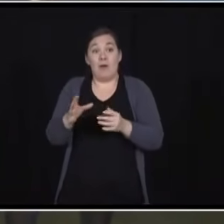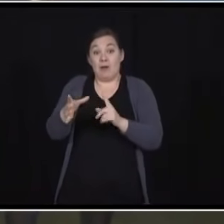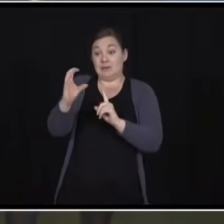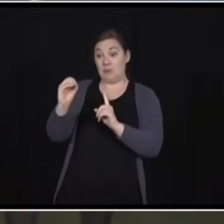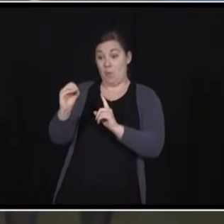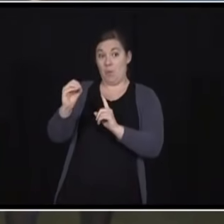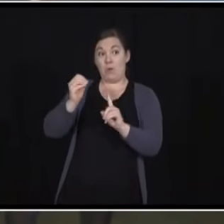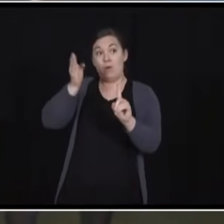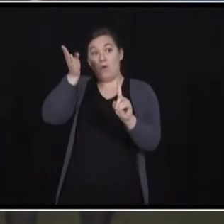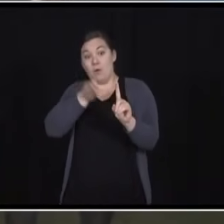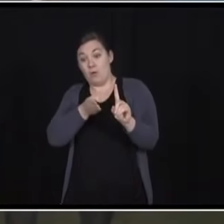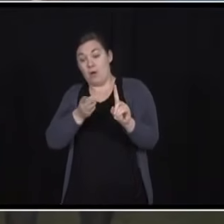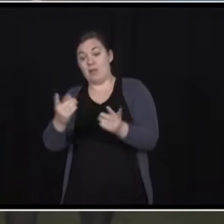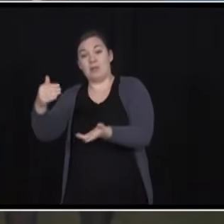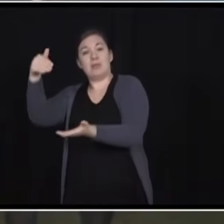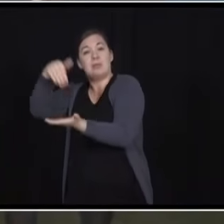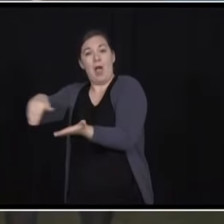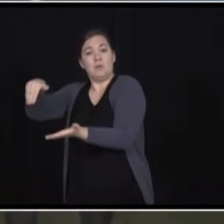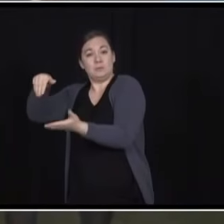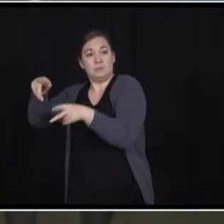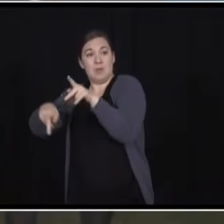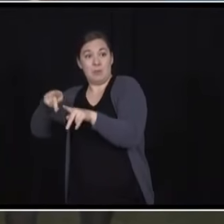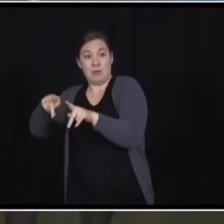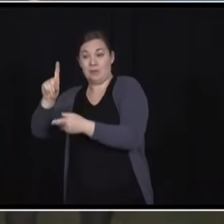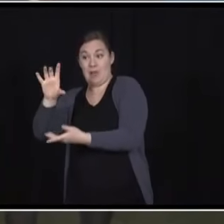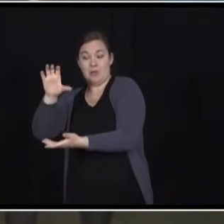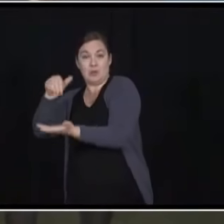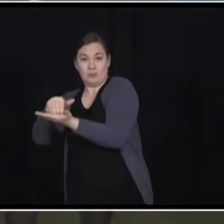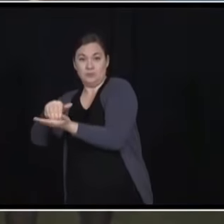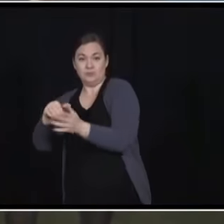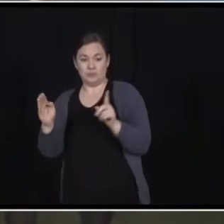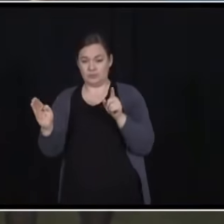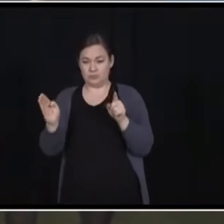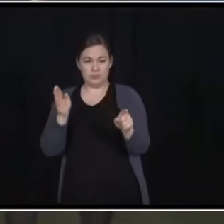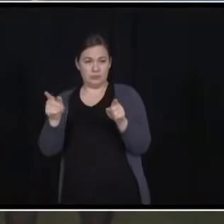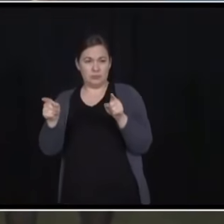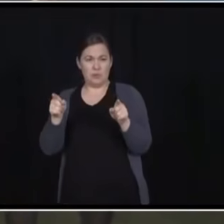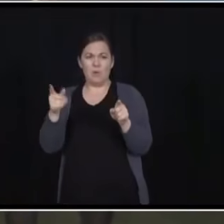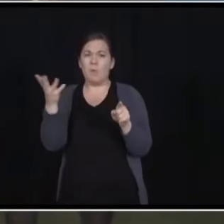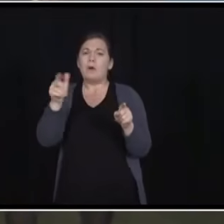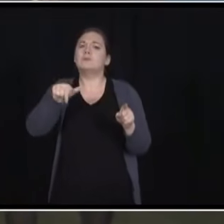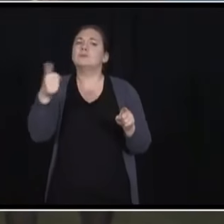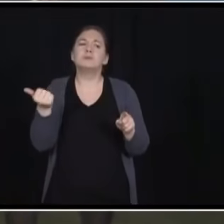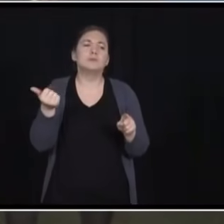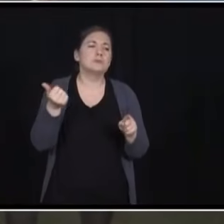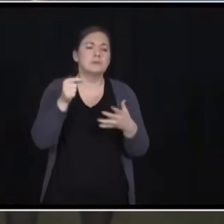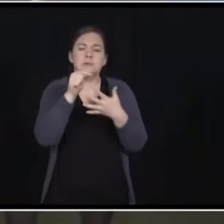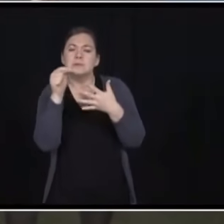red, the case is to be 41,000 for example, that if you ever think potentially alter that 28 day schedule?